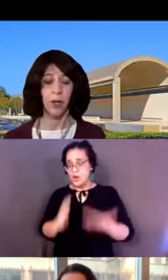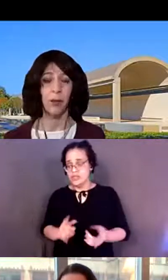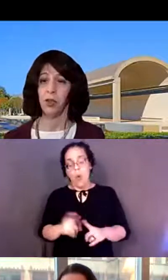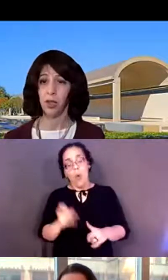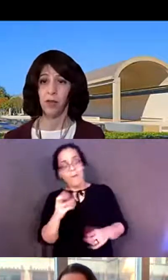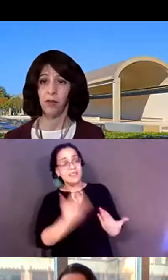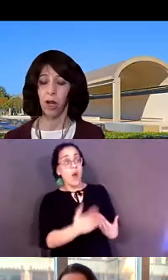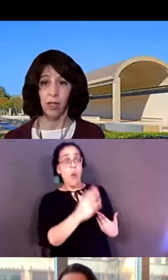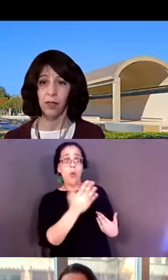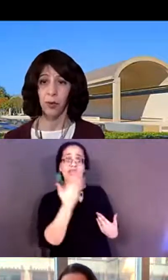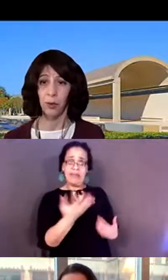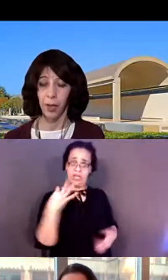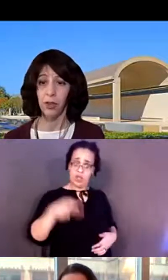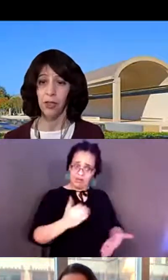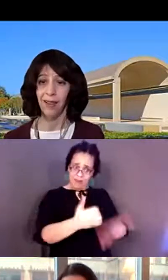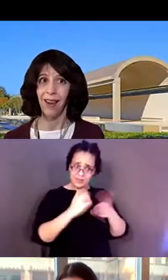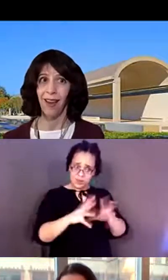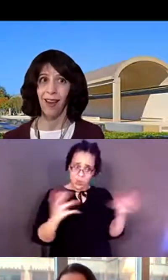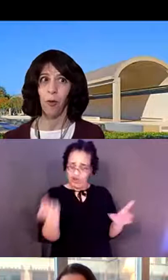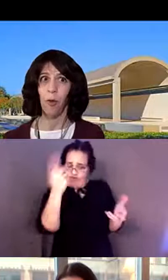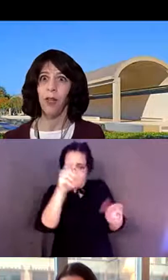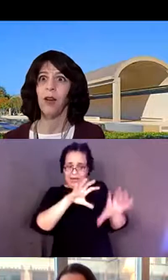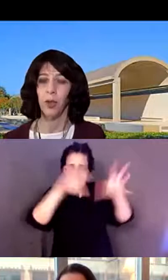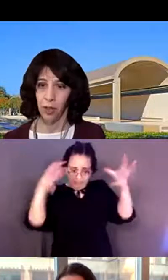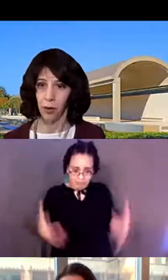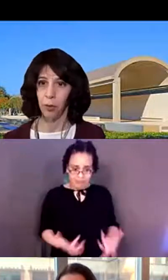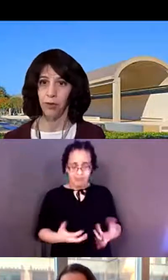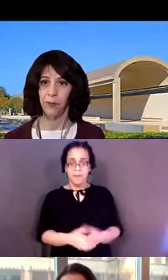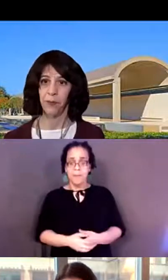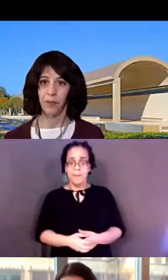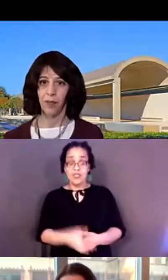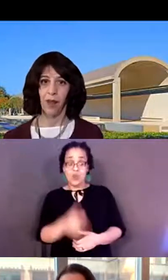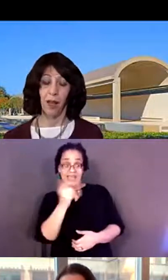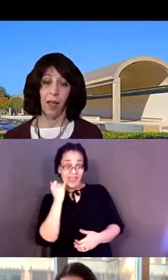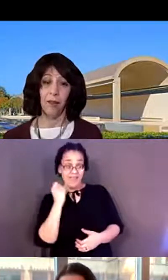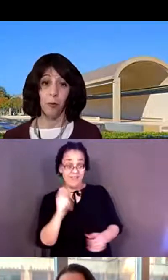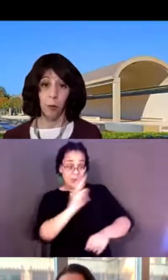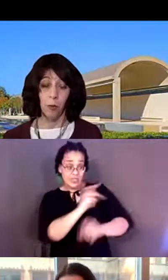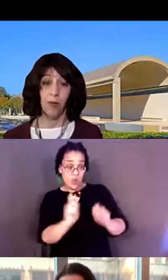able to just talk to the patient without your help